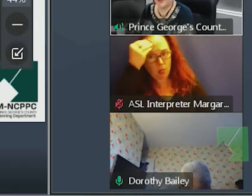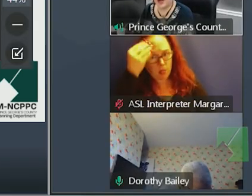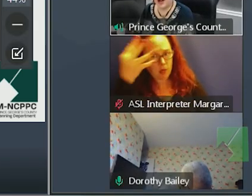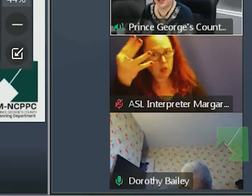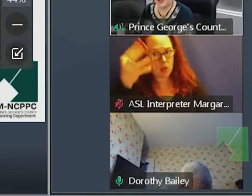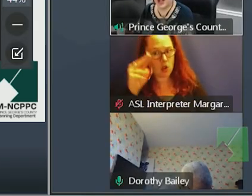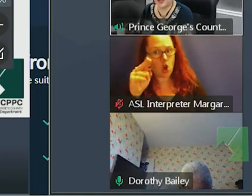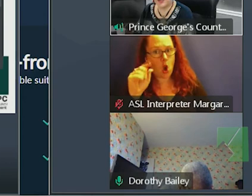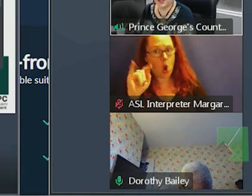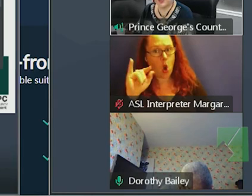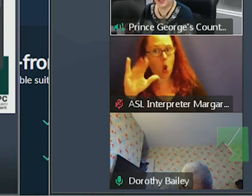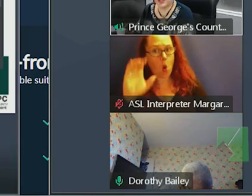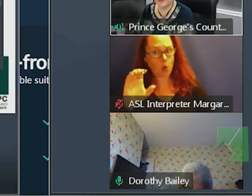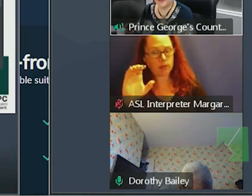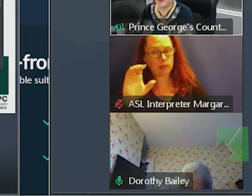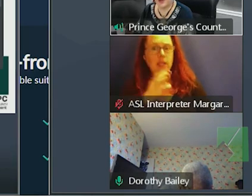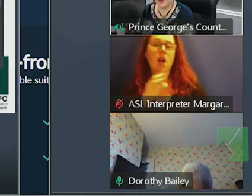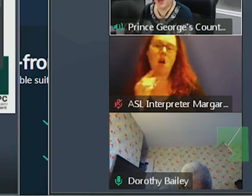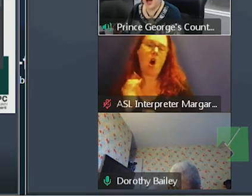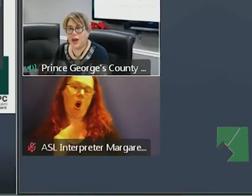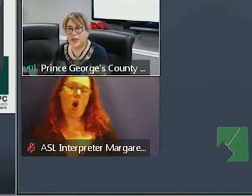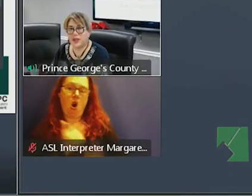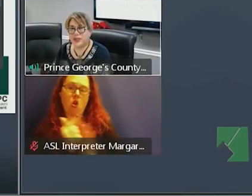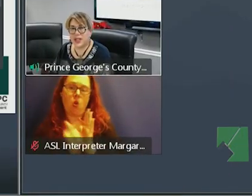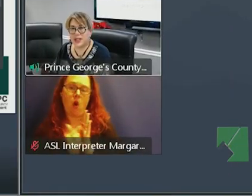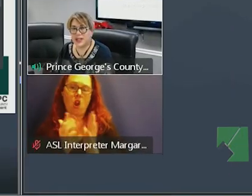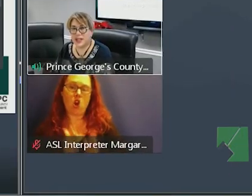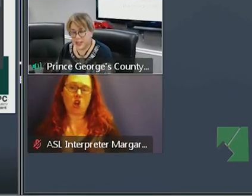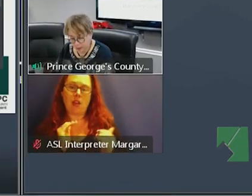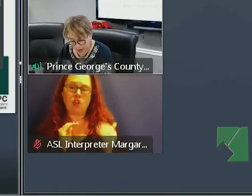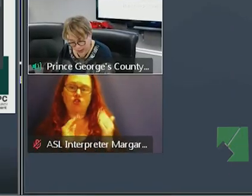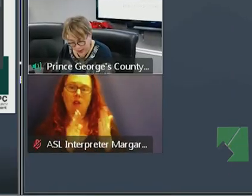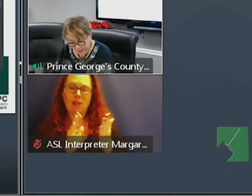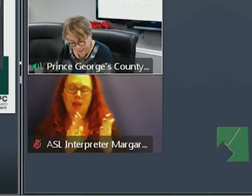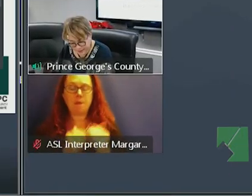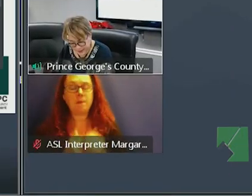our legal counsel can address some things as well. I would just like to say at this point,